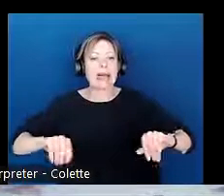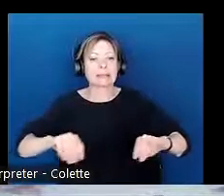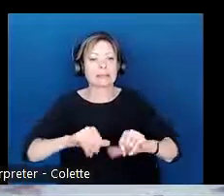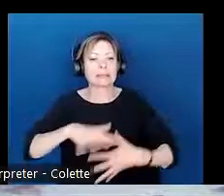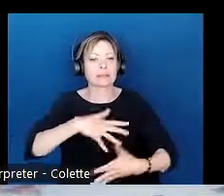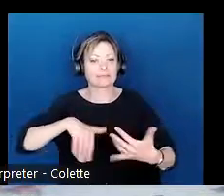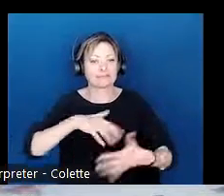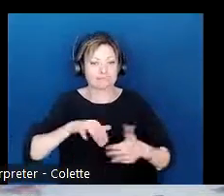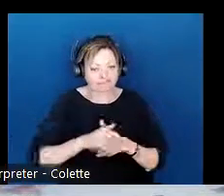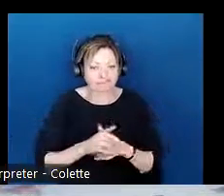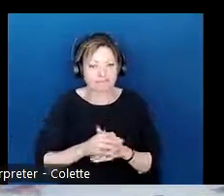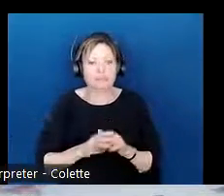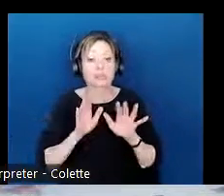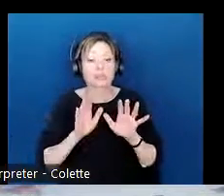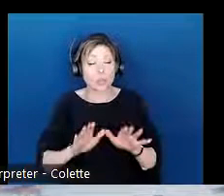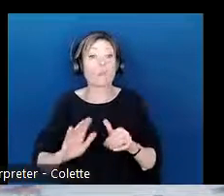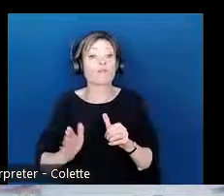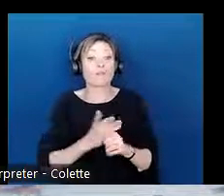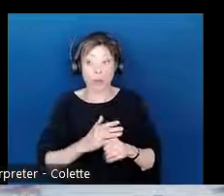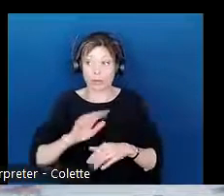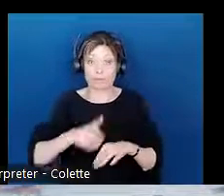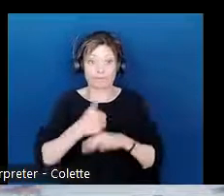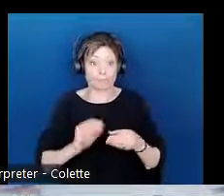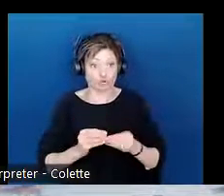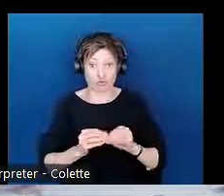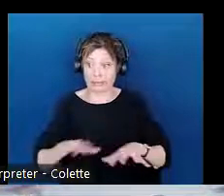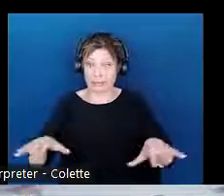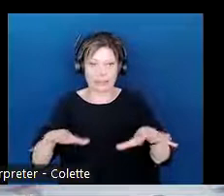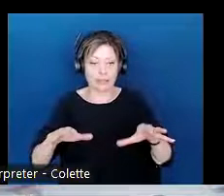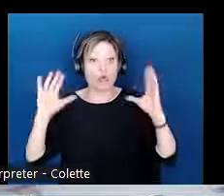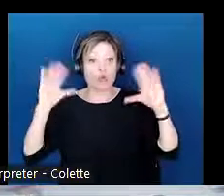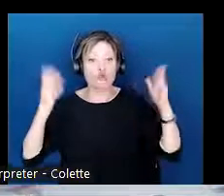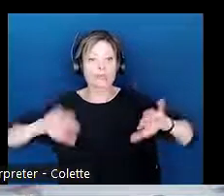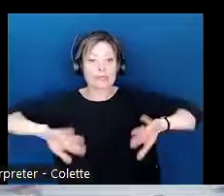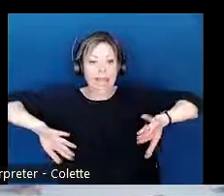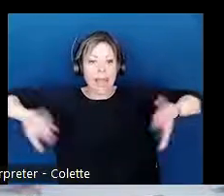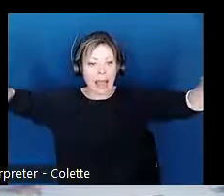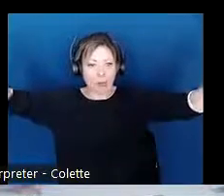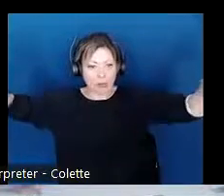created lots of the trees were removed um and this led to really sort of nutrient poor soils